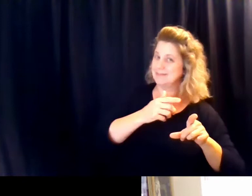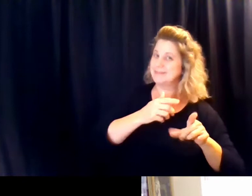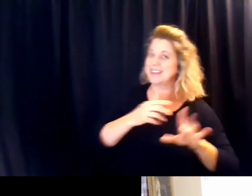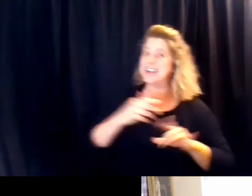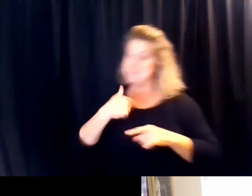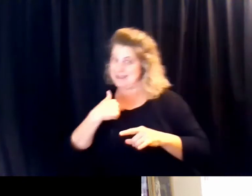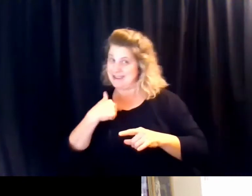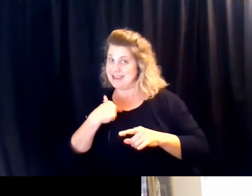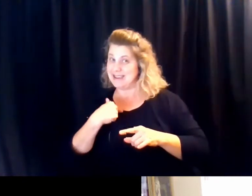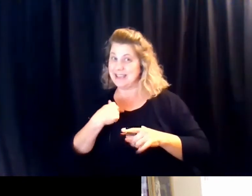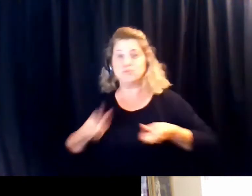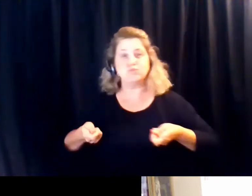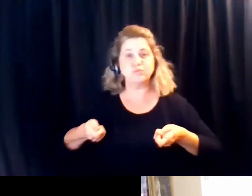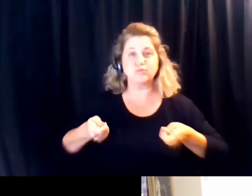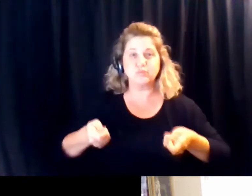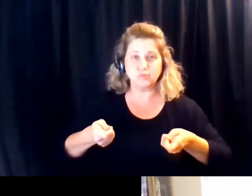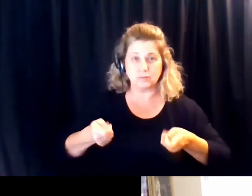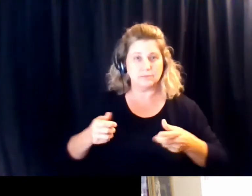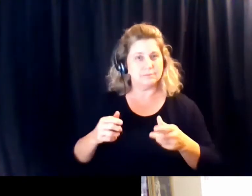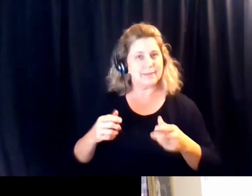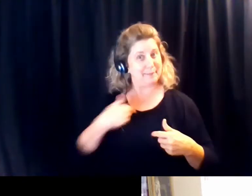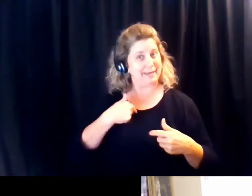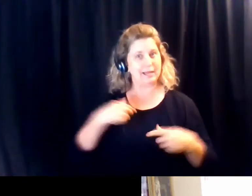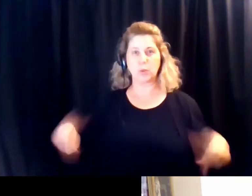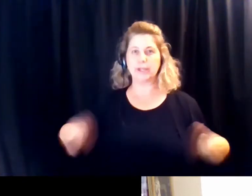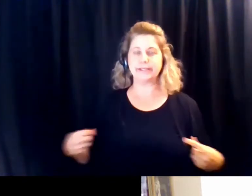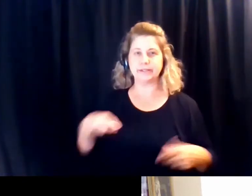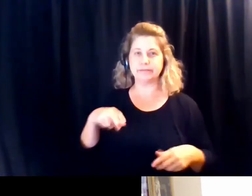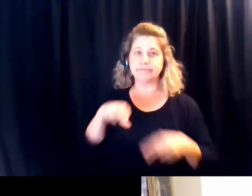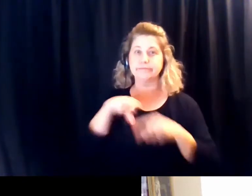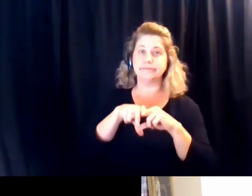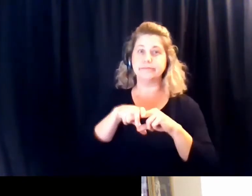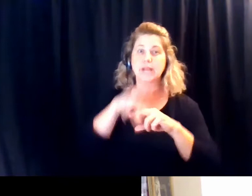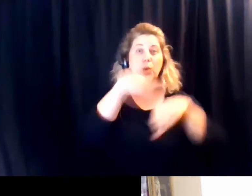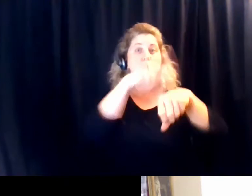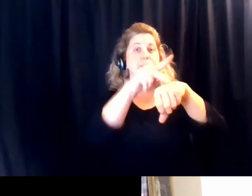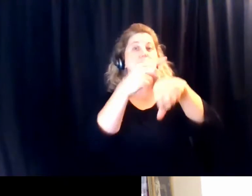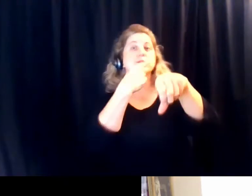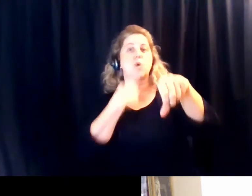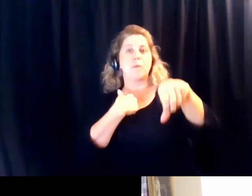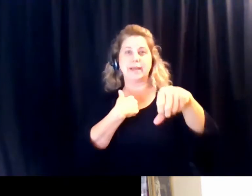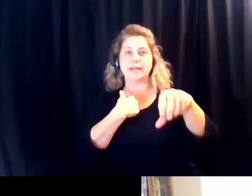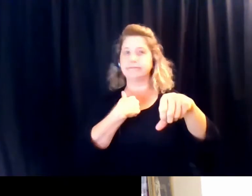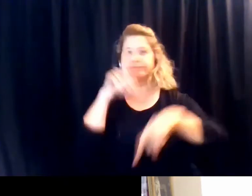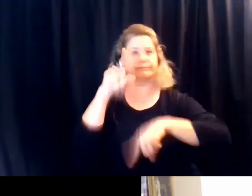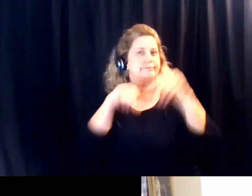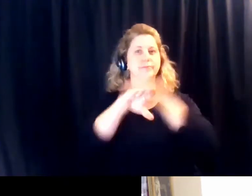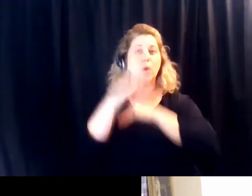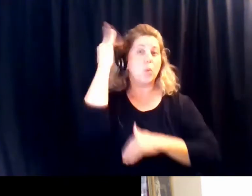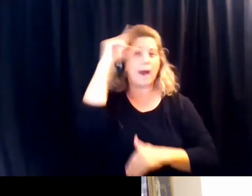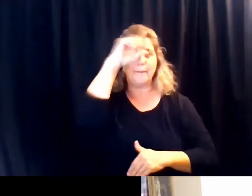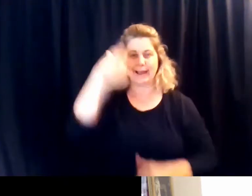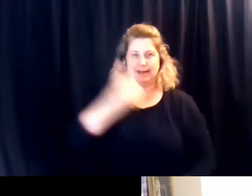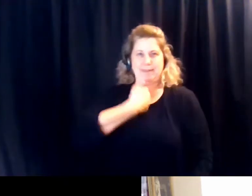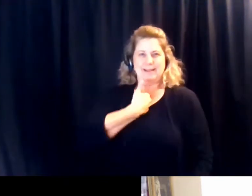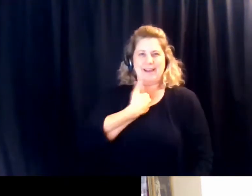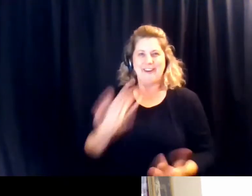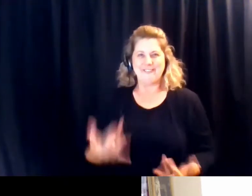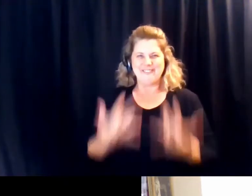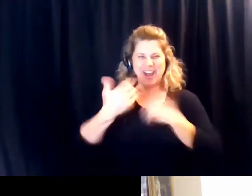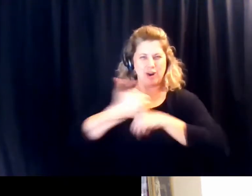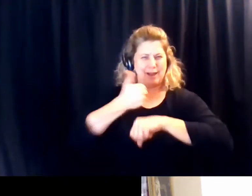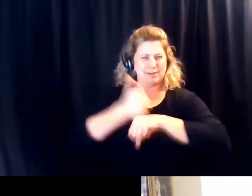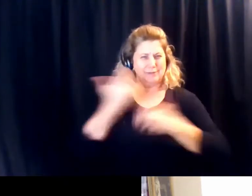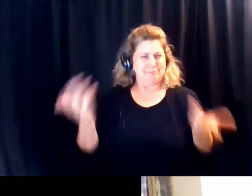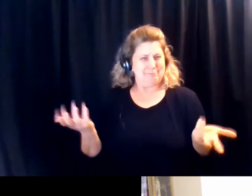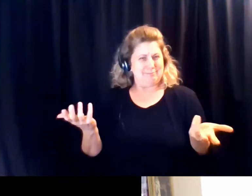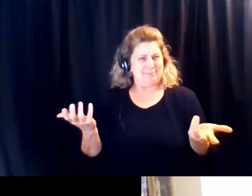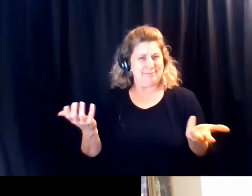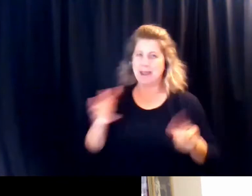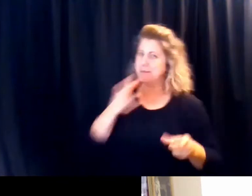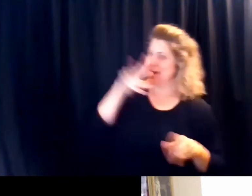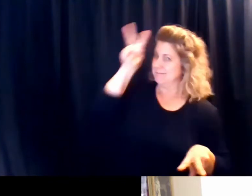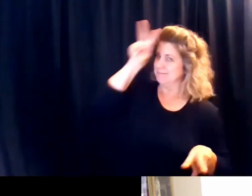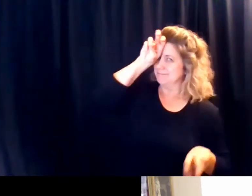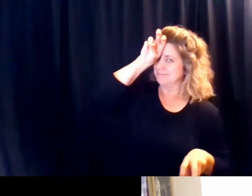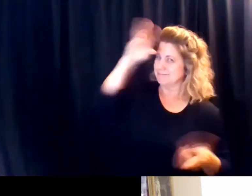Judith Heumann: And my mother was sent out of Germany in 1935 she was 12 she thought that she was going to see her family again and and never did likewise for my father, my father was in the military.